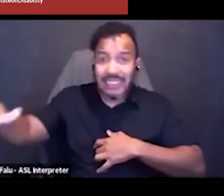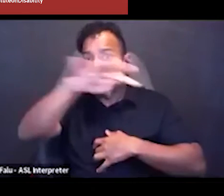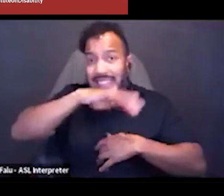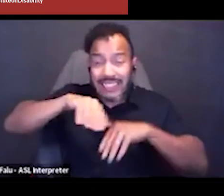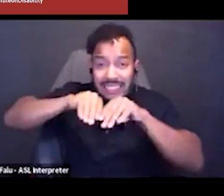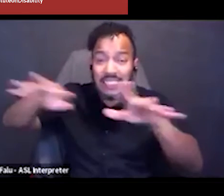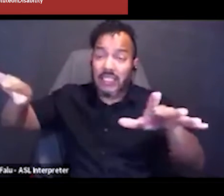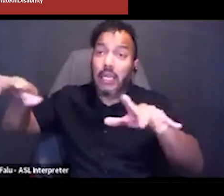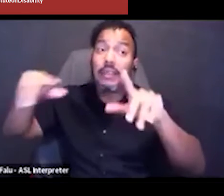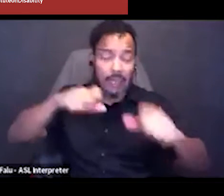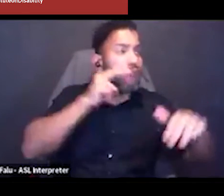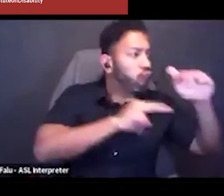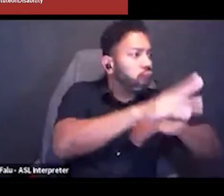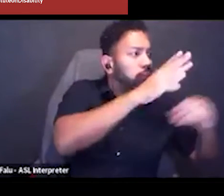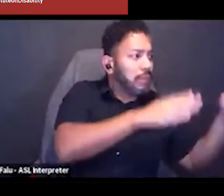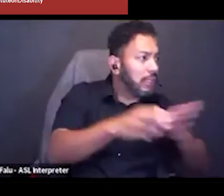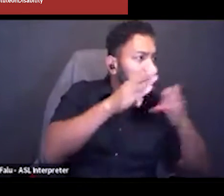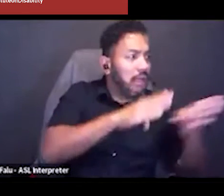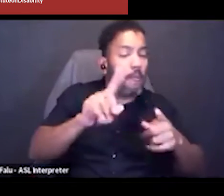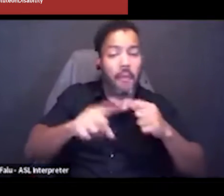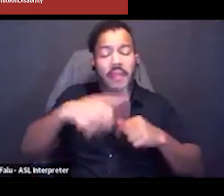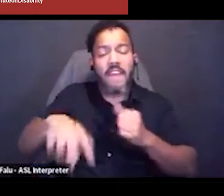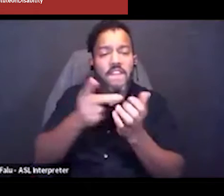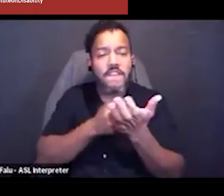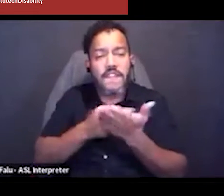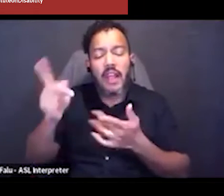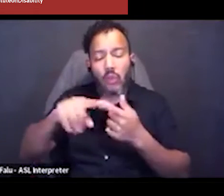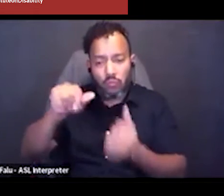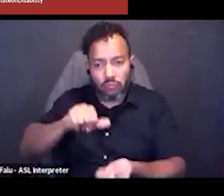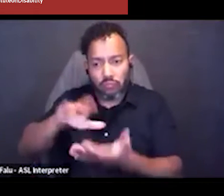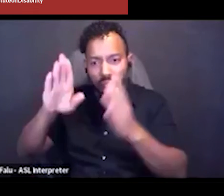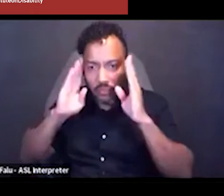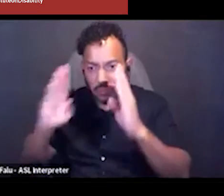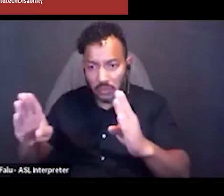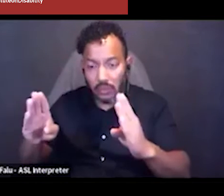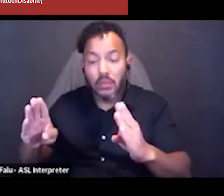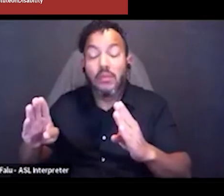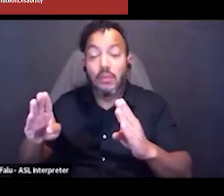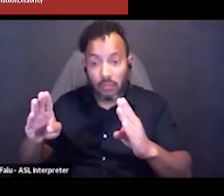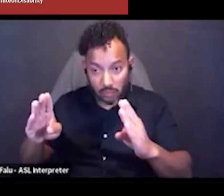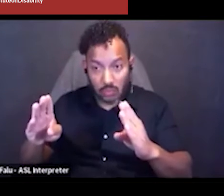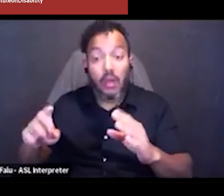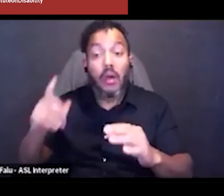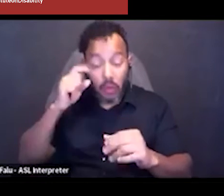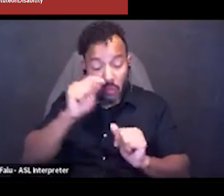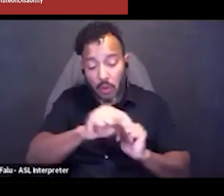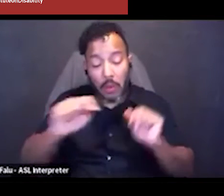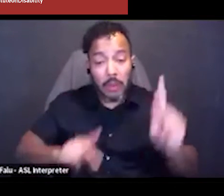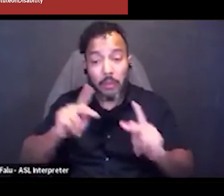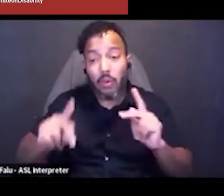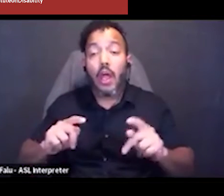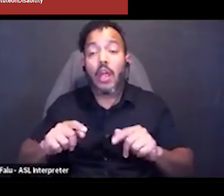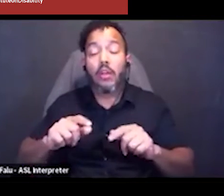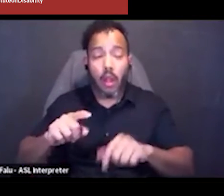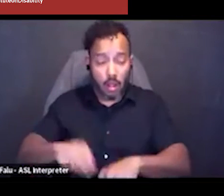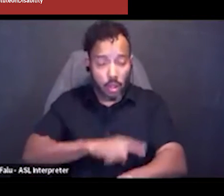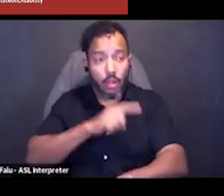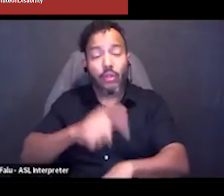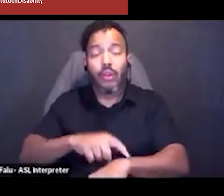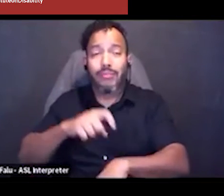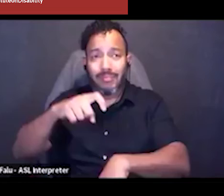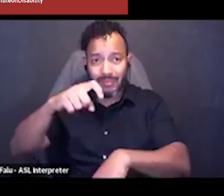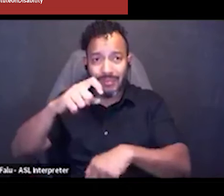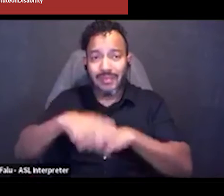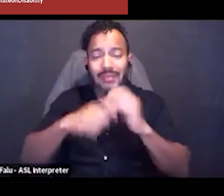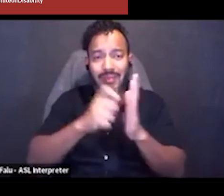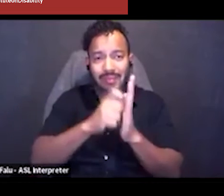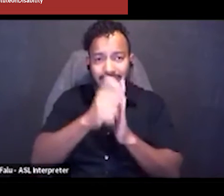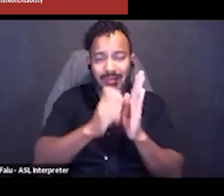the 1.3 million people living in long-term care facilities because they have disabilities